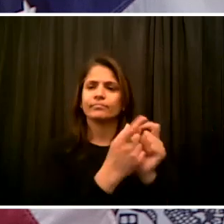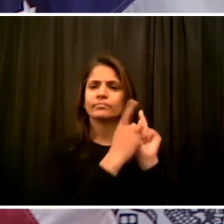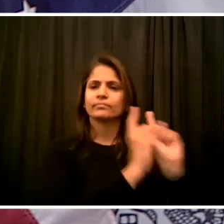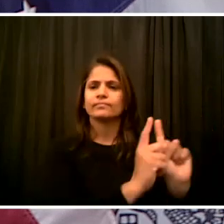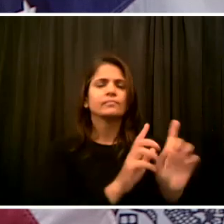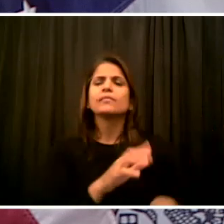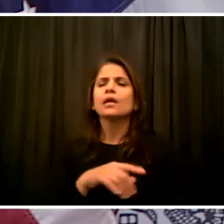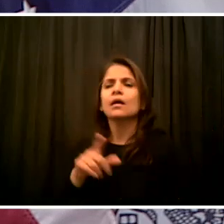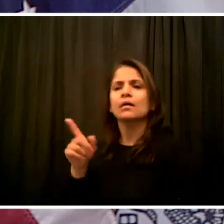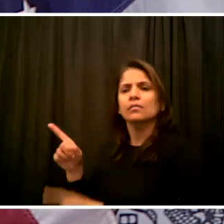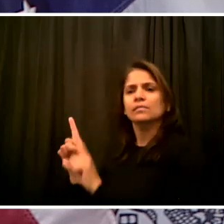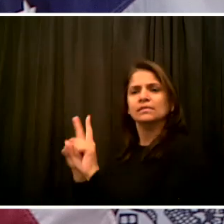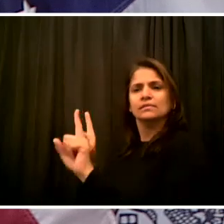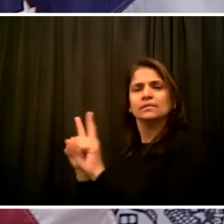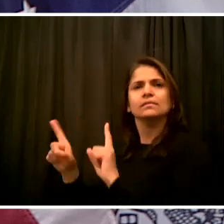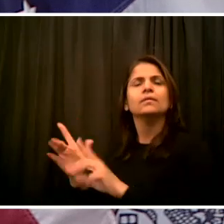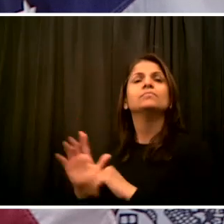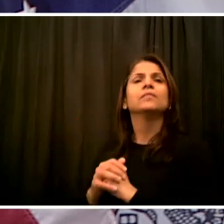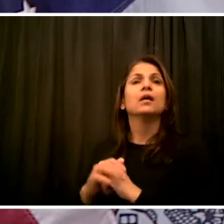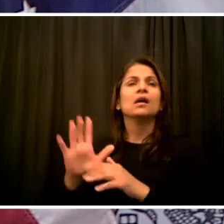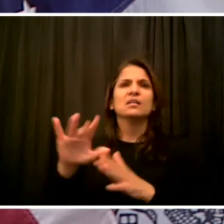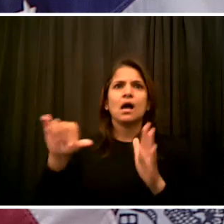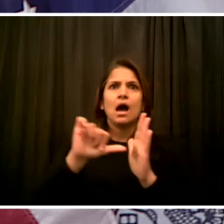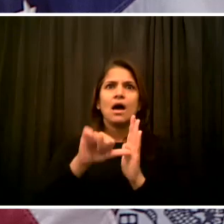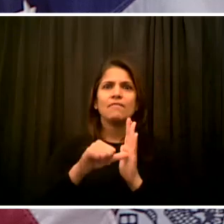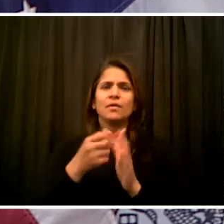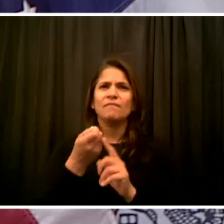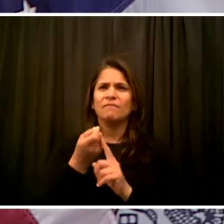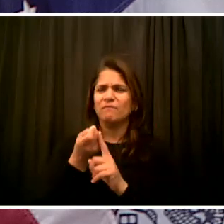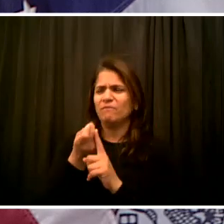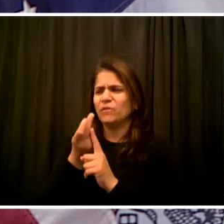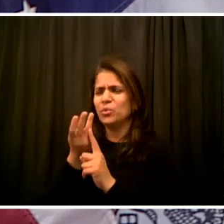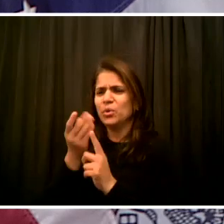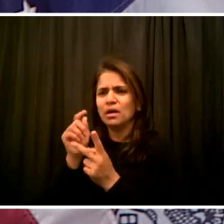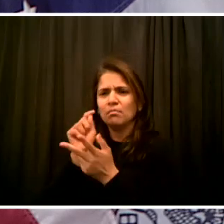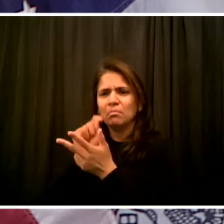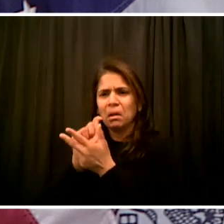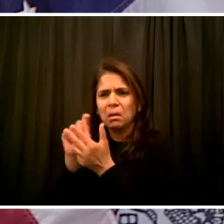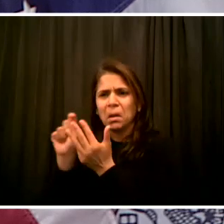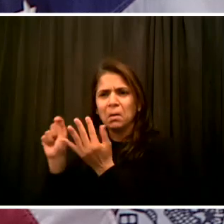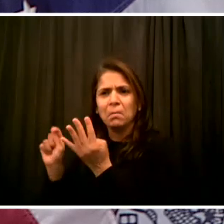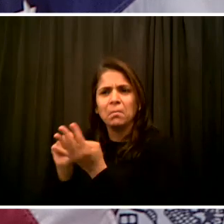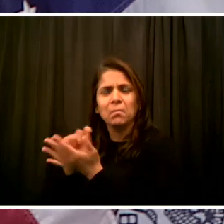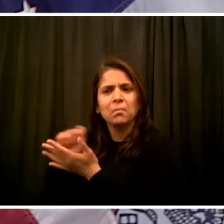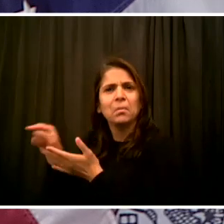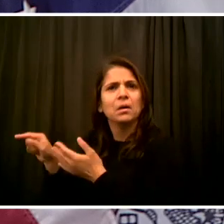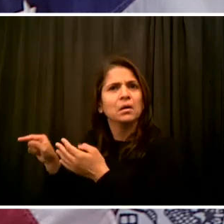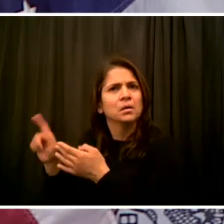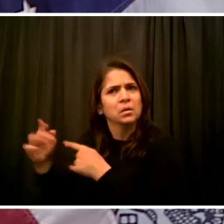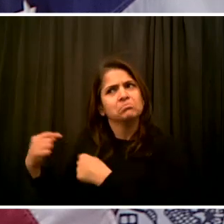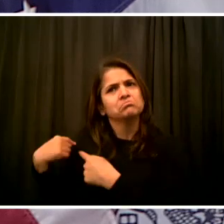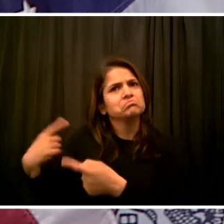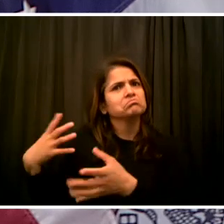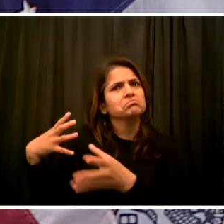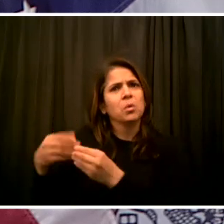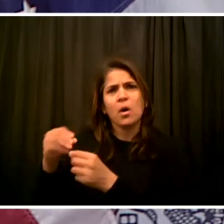SOME OTHER KIND OF EXTENUATING CIRCUMSTANCE.